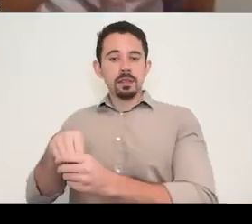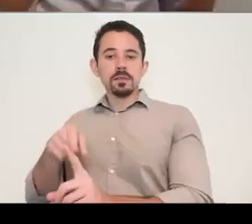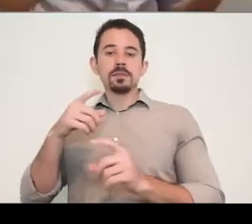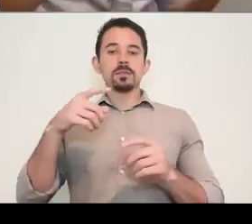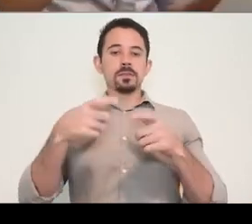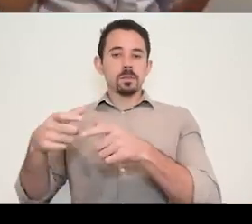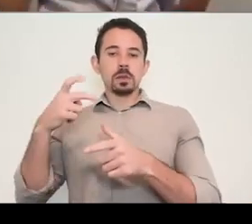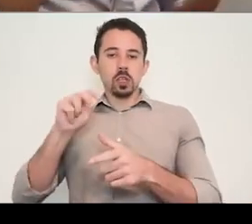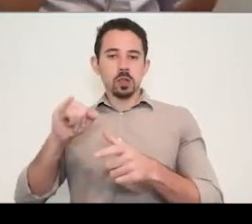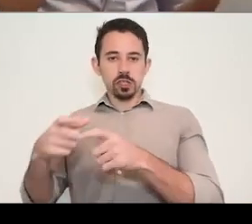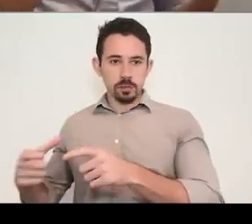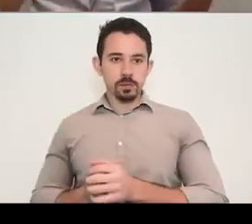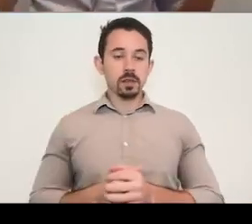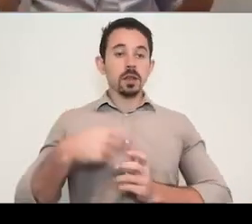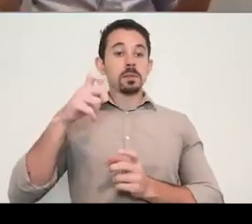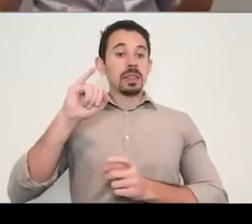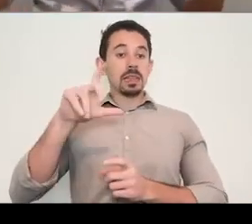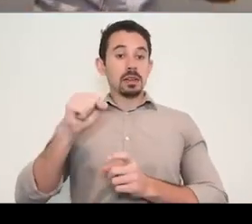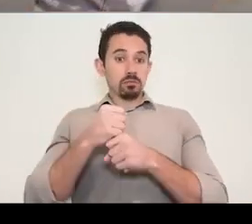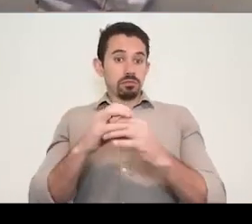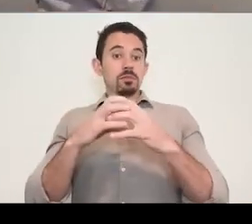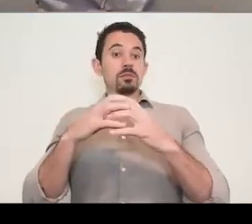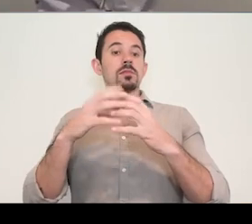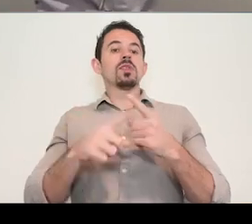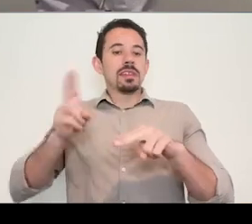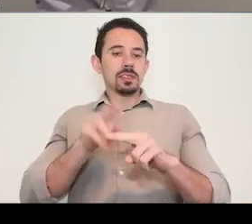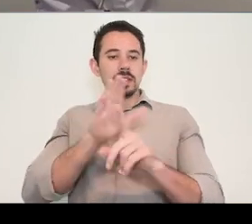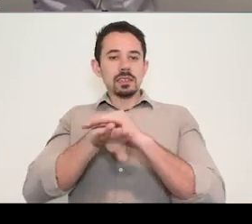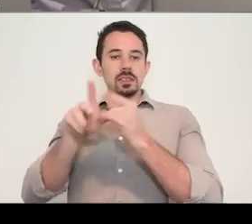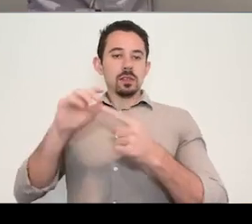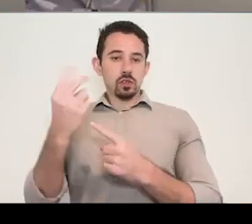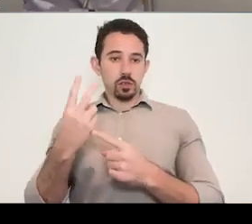and they're also proposed to float due to the biofilm matrix preventing mixing with the liquid